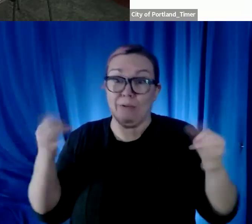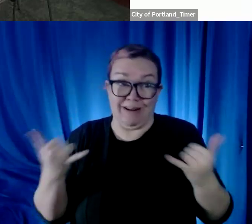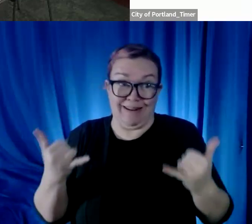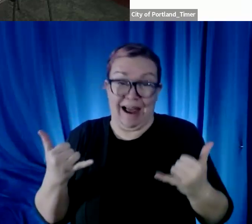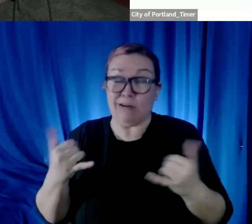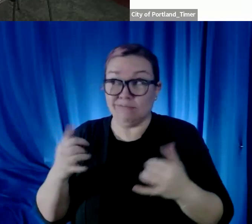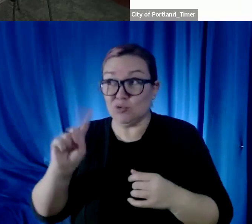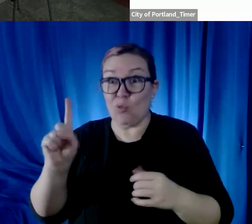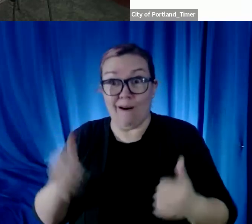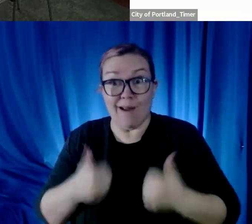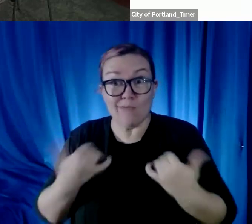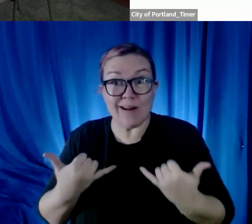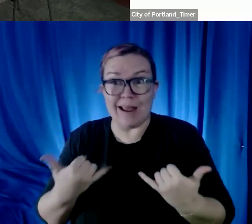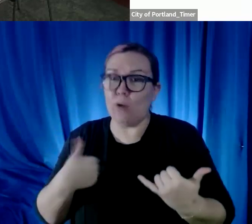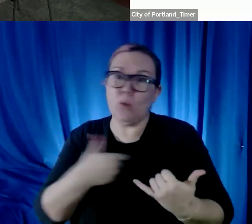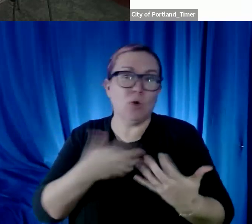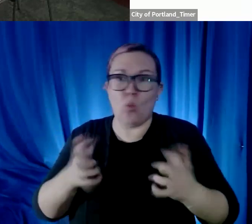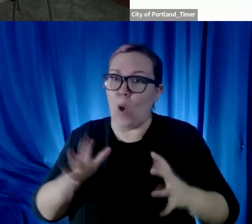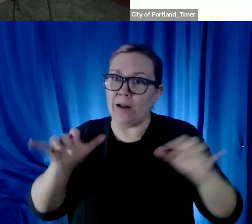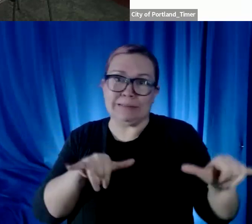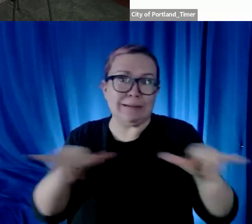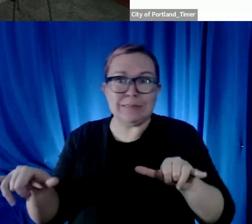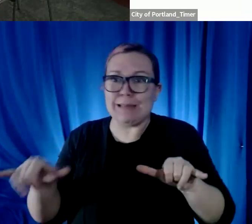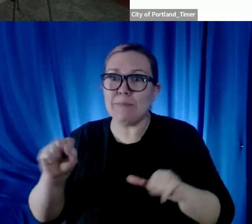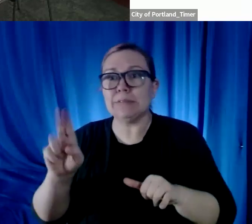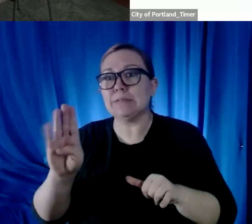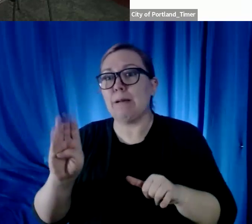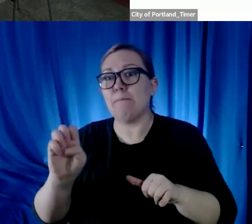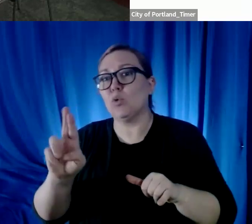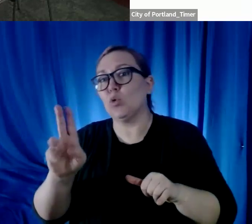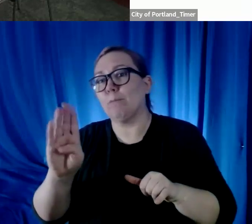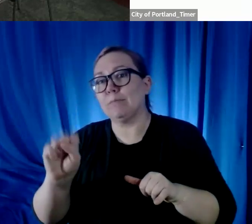This is not where we want to be. So let's do everything we can to support each other.